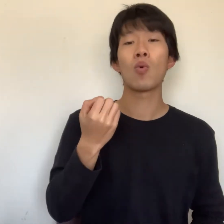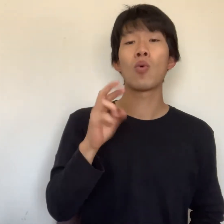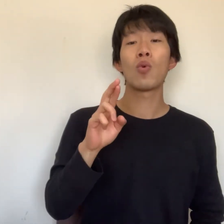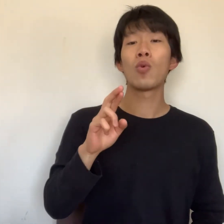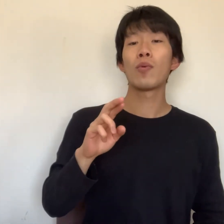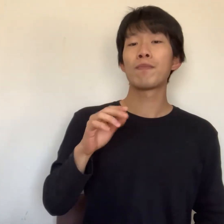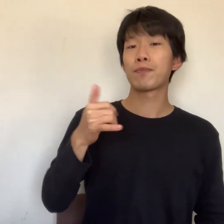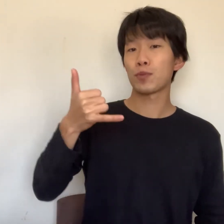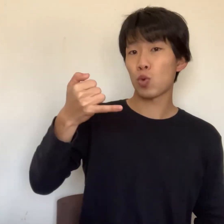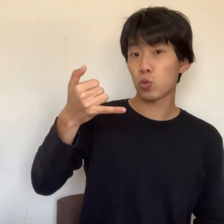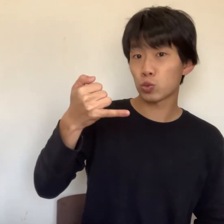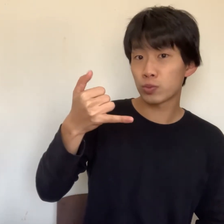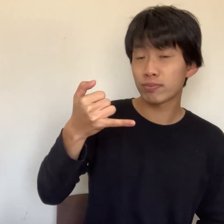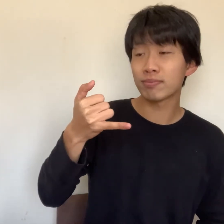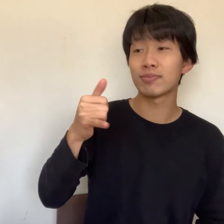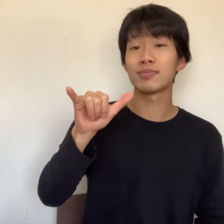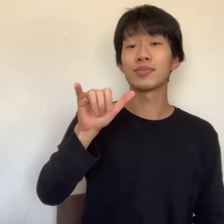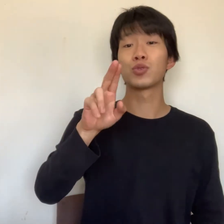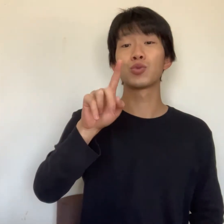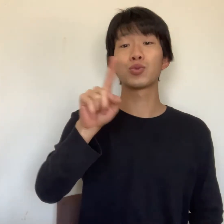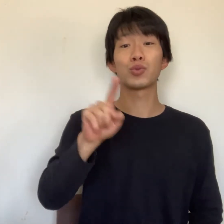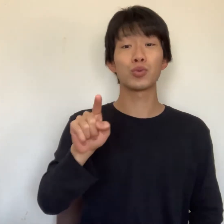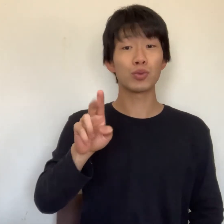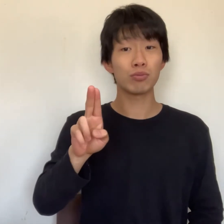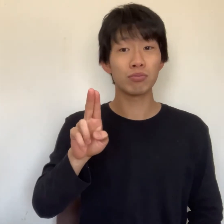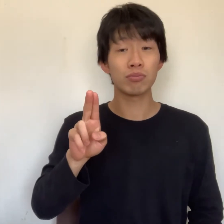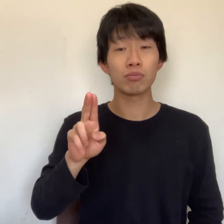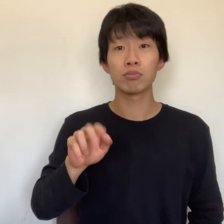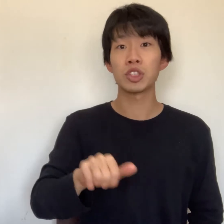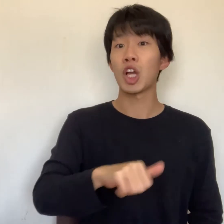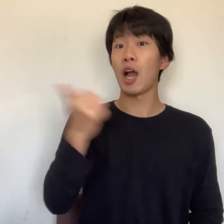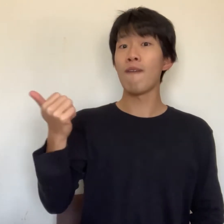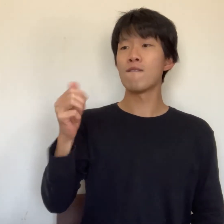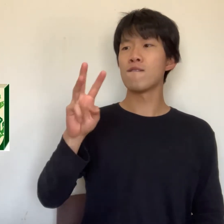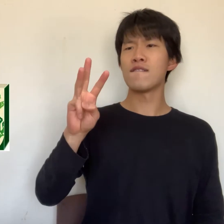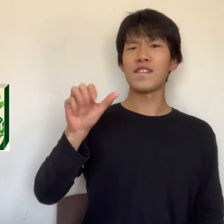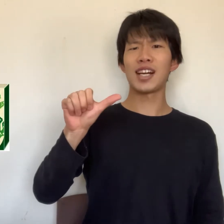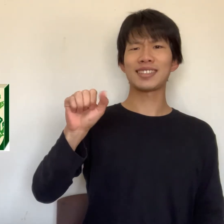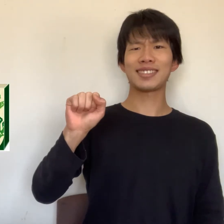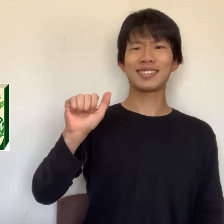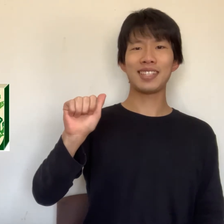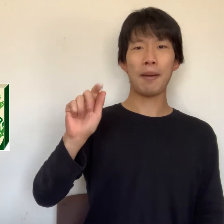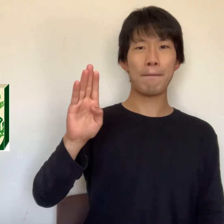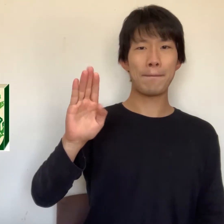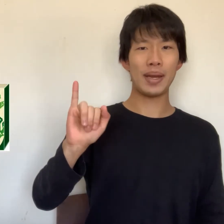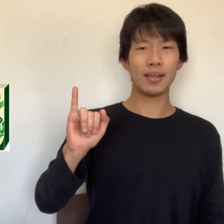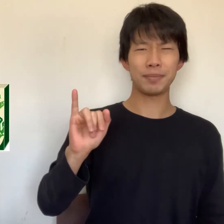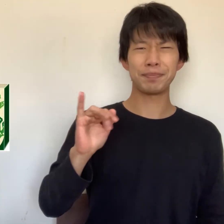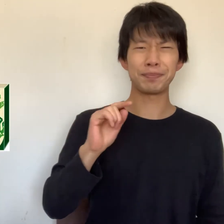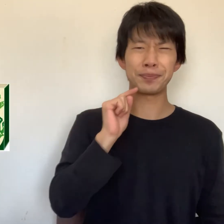Also, yogurt alcohol flavor, yuzu alcohol flavor or, wasabi!